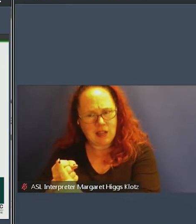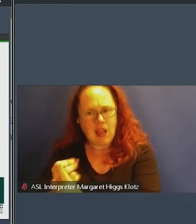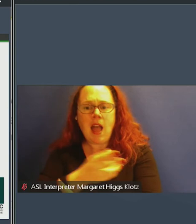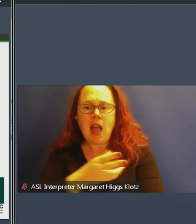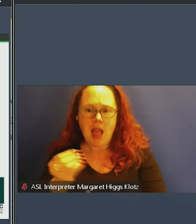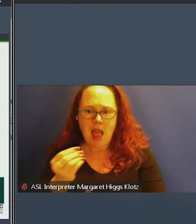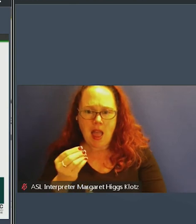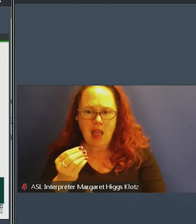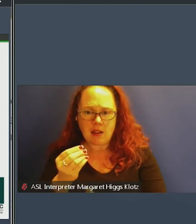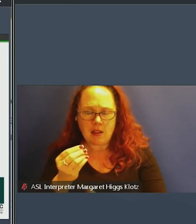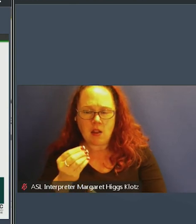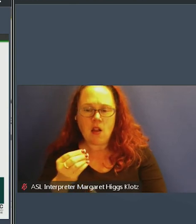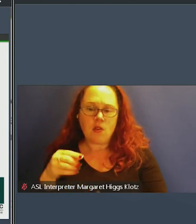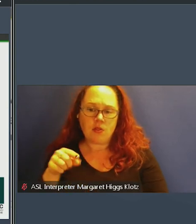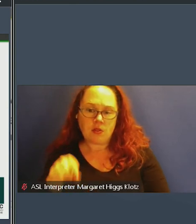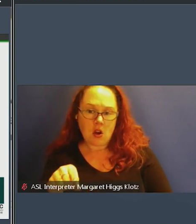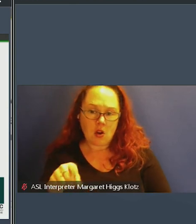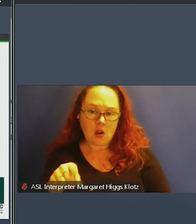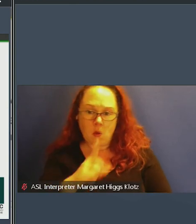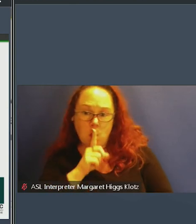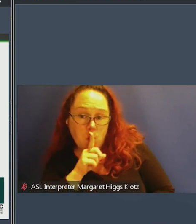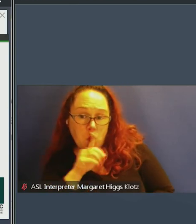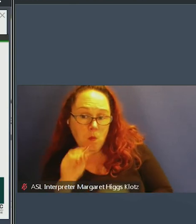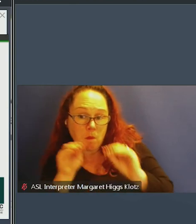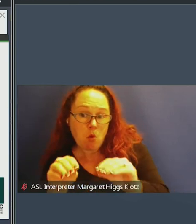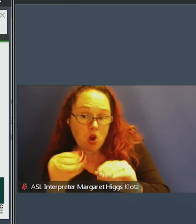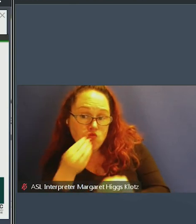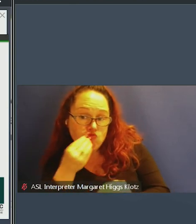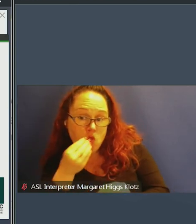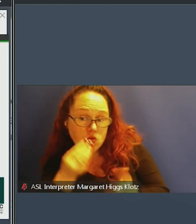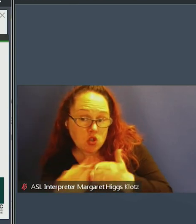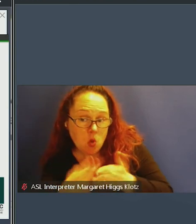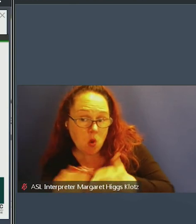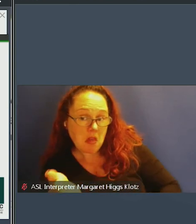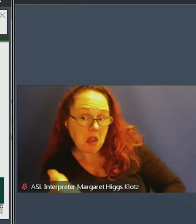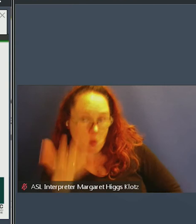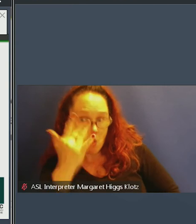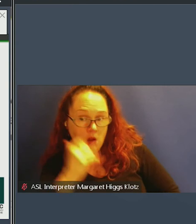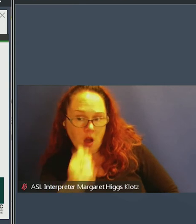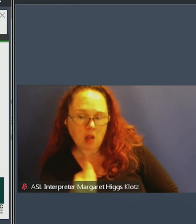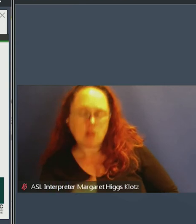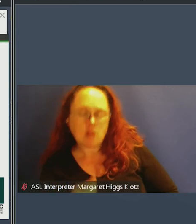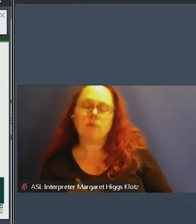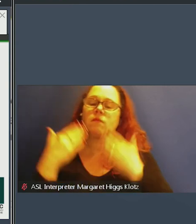Let's make a grocery store on this end of street. Thank you. Okay, Cole.